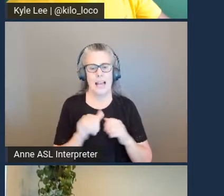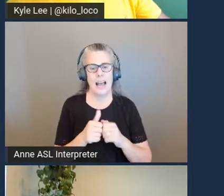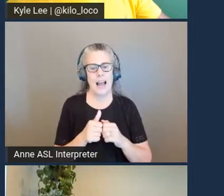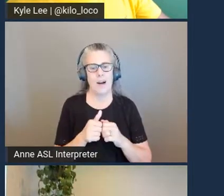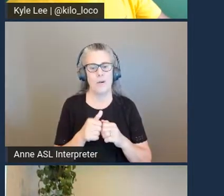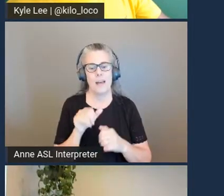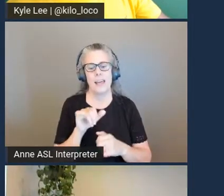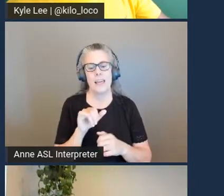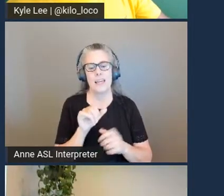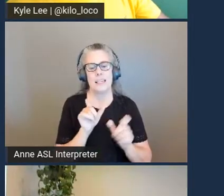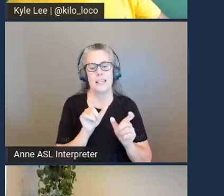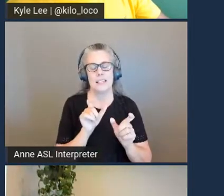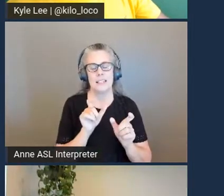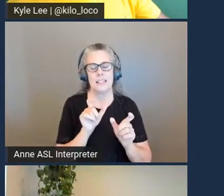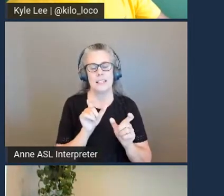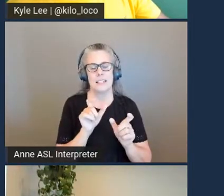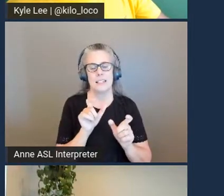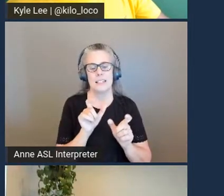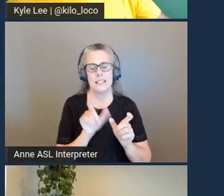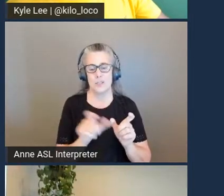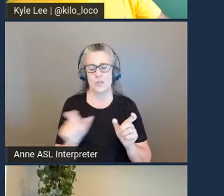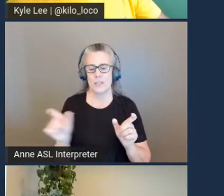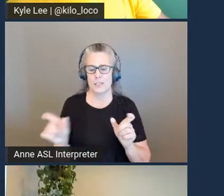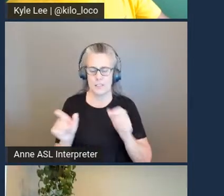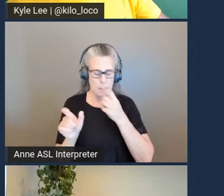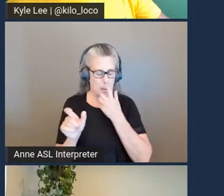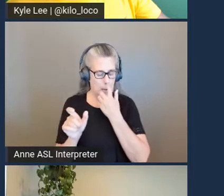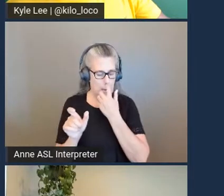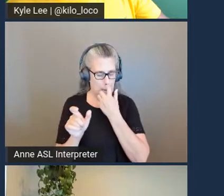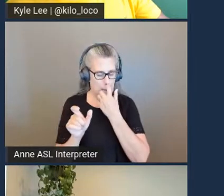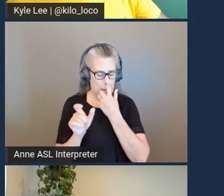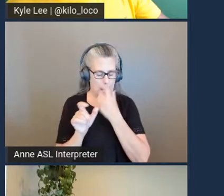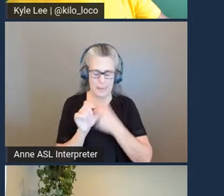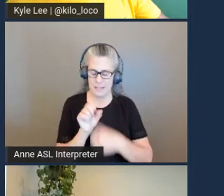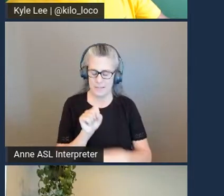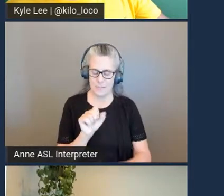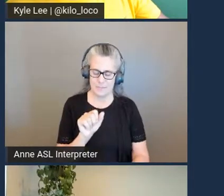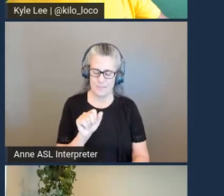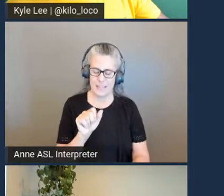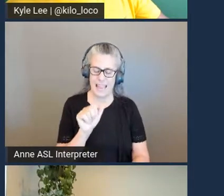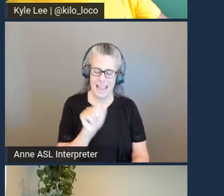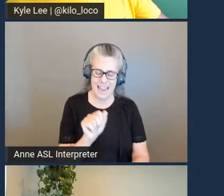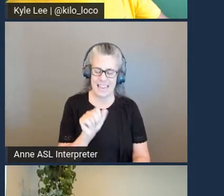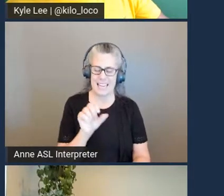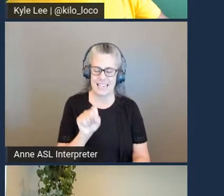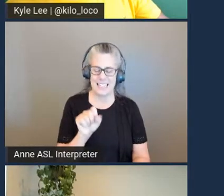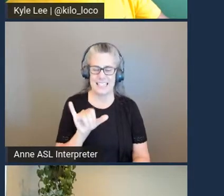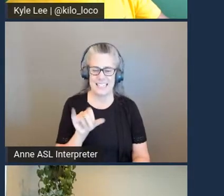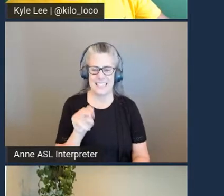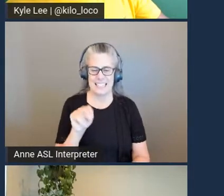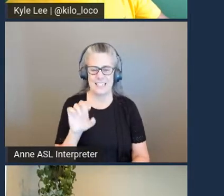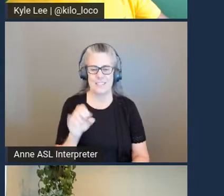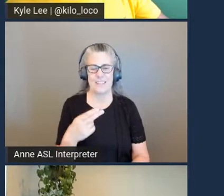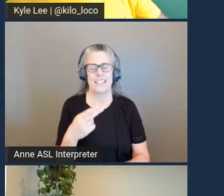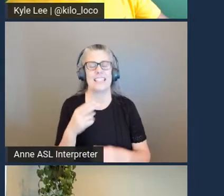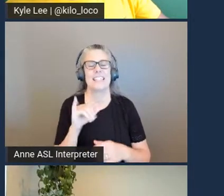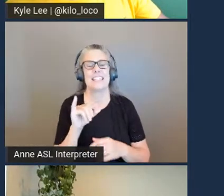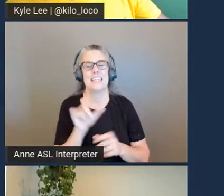Take it away. Yeah, so today we're gonna do a demo on asynconous inference endpoints. And so this notebook is published on GitHub.